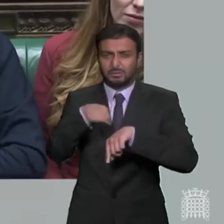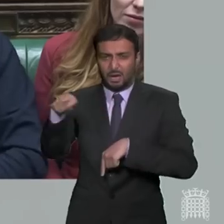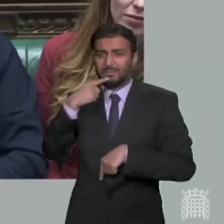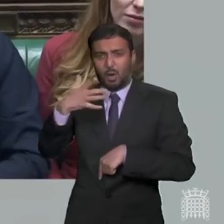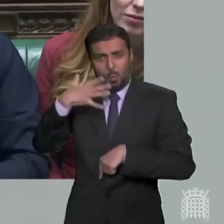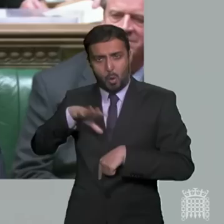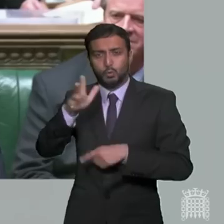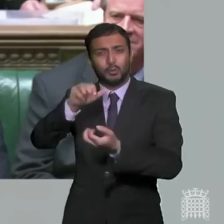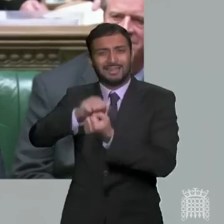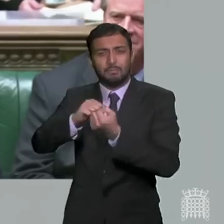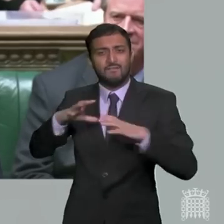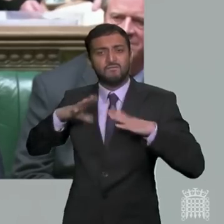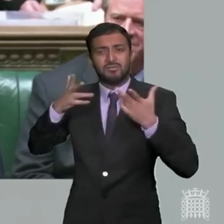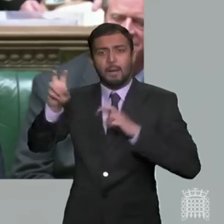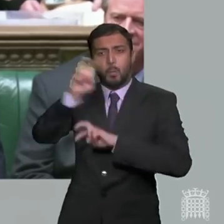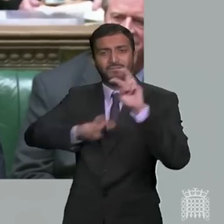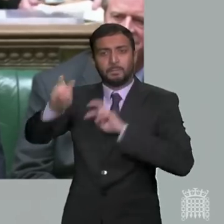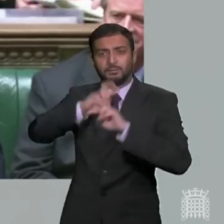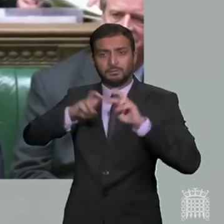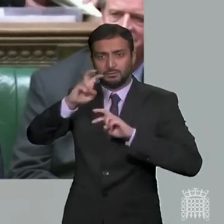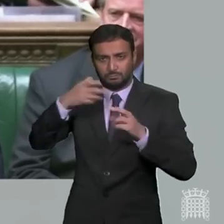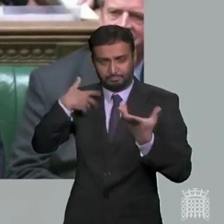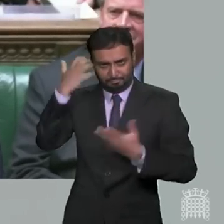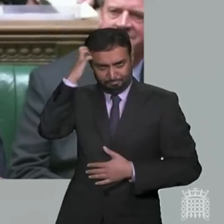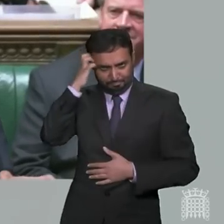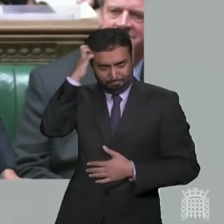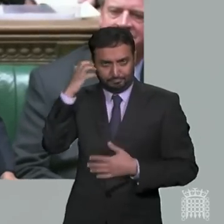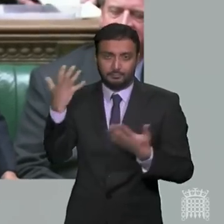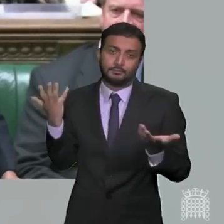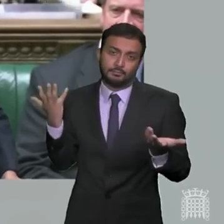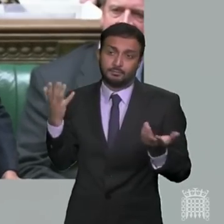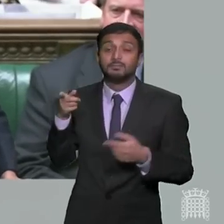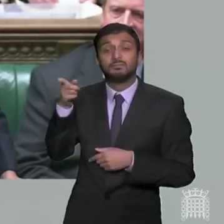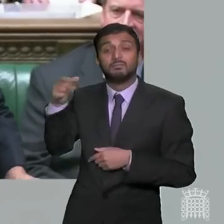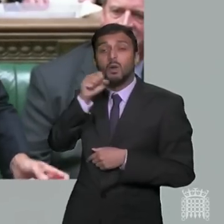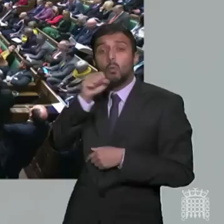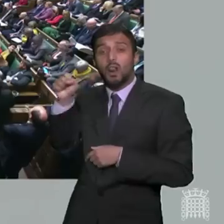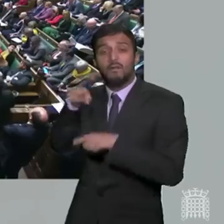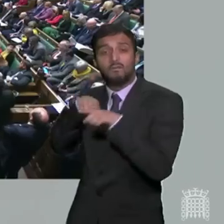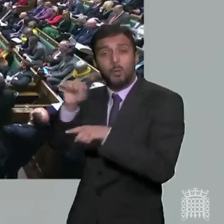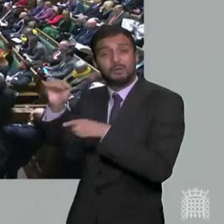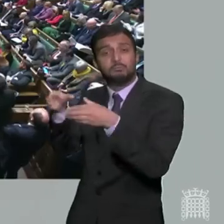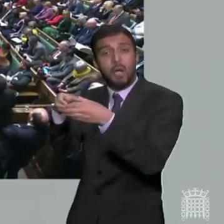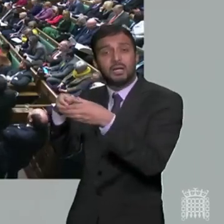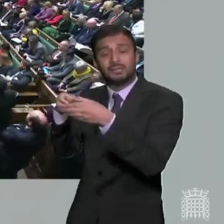You can trust him to deliver for his party; you can trust me to deliver for the country.